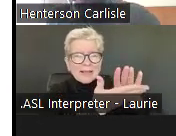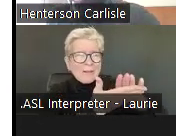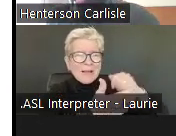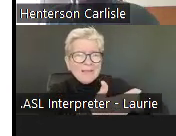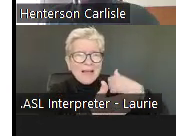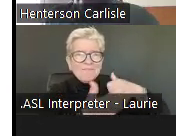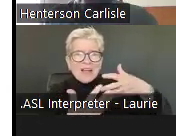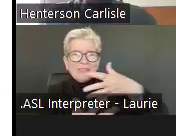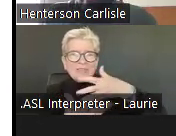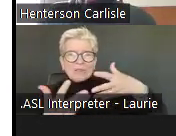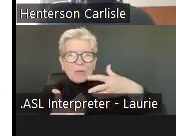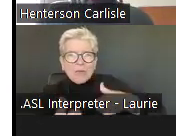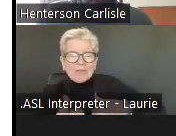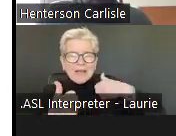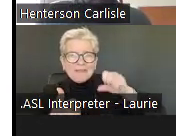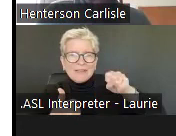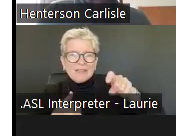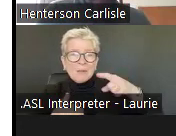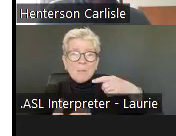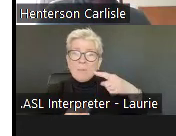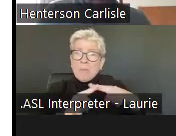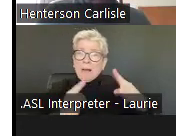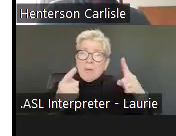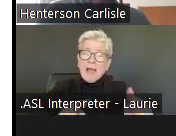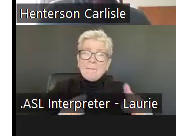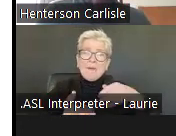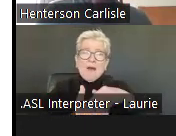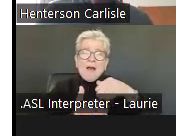but a lot of times when we get to high school, parents - they don't